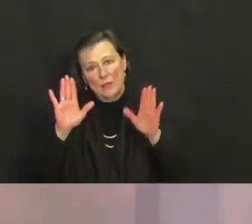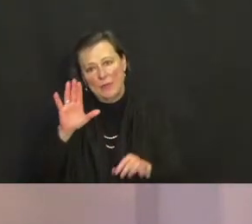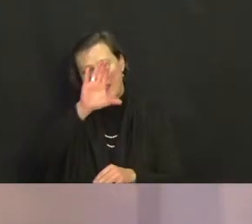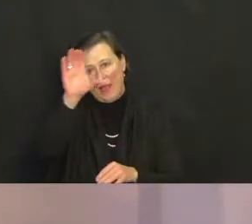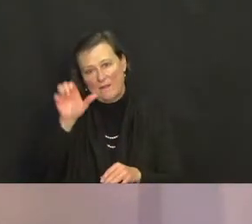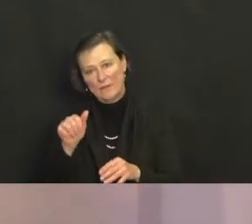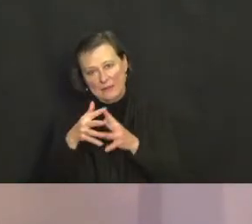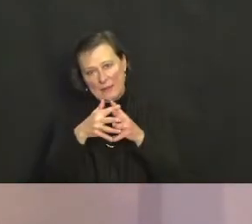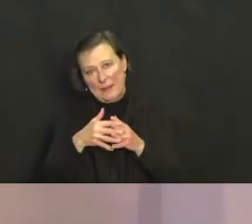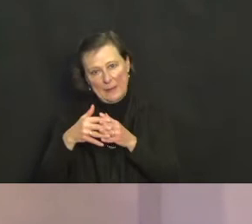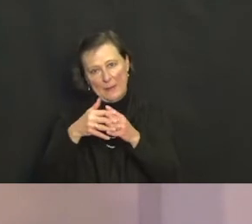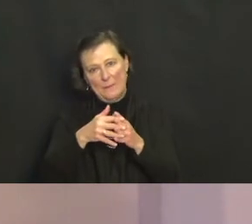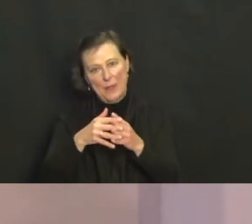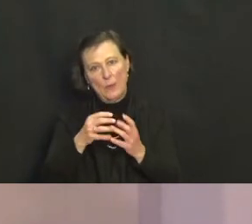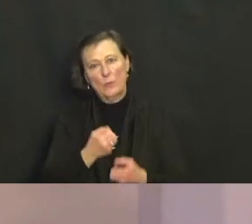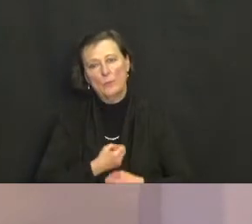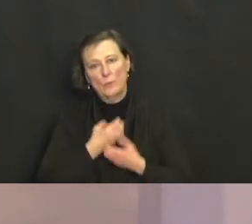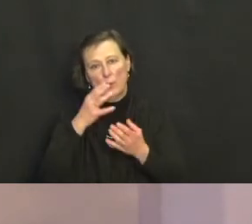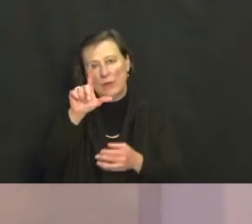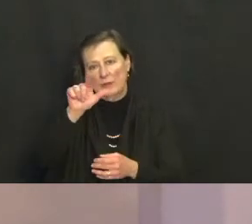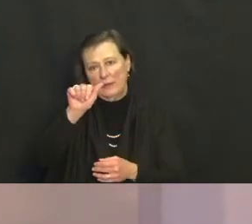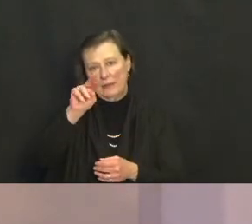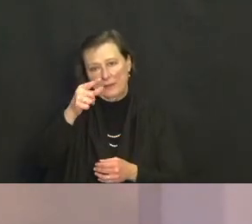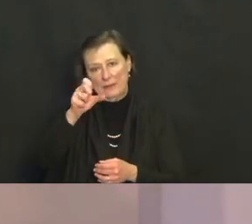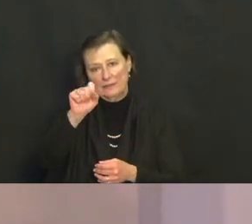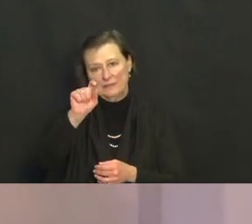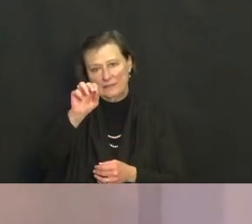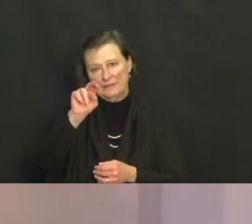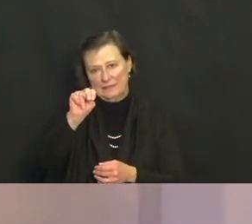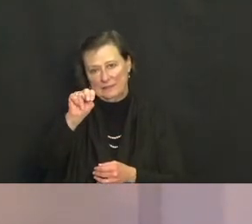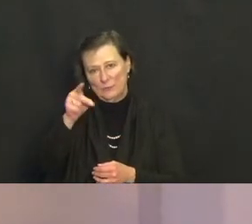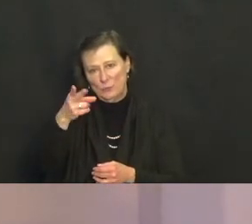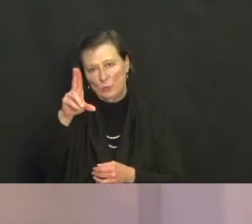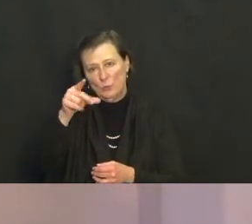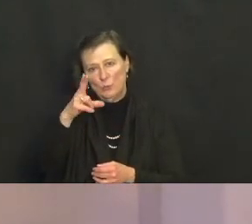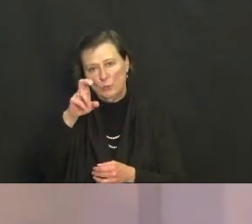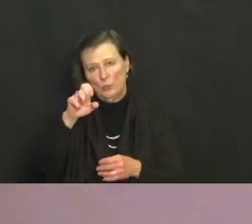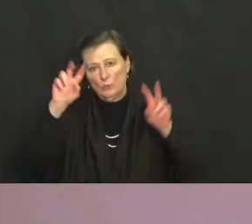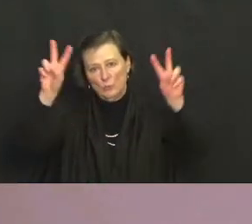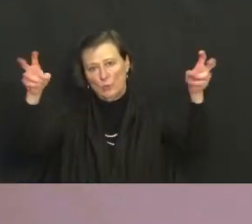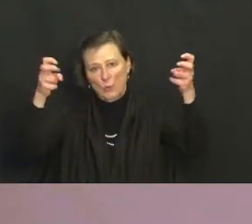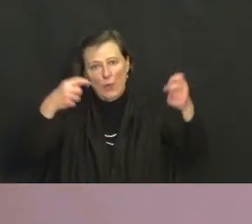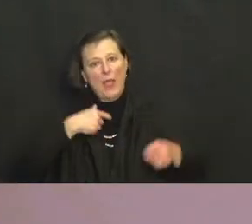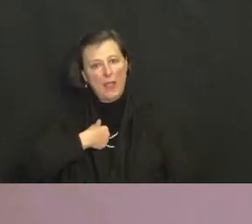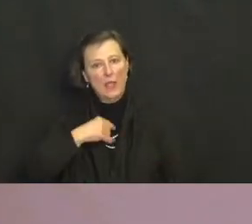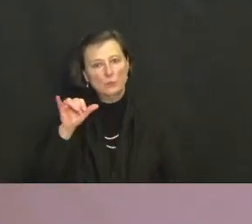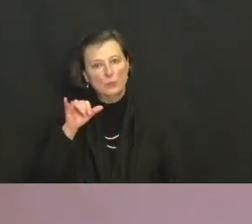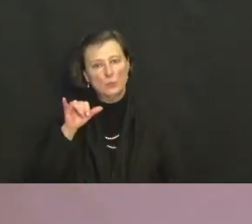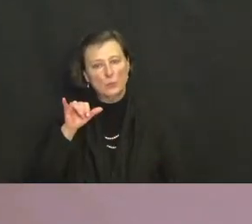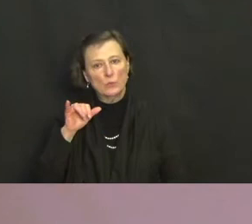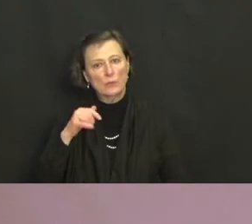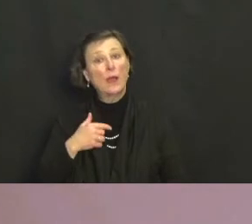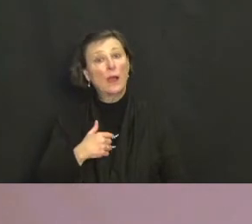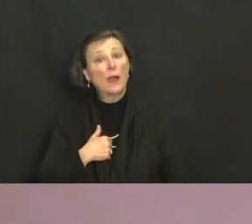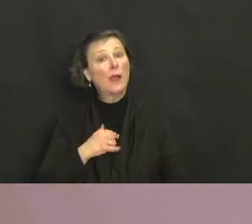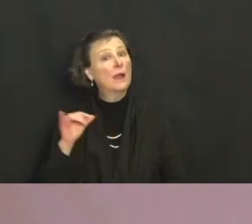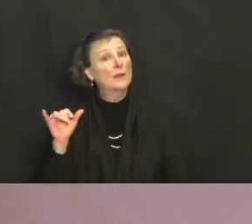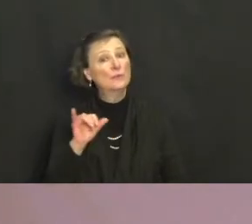poet, Langston Hughes. It's called, “I Too.” I too sing America.